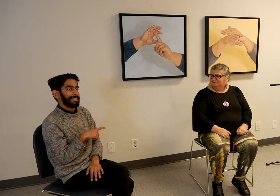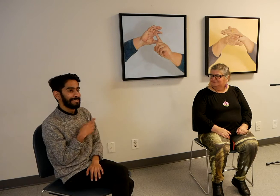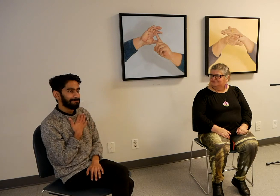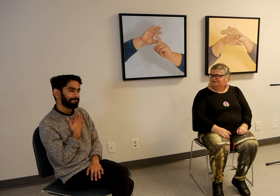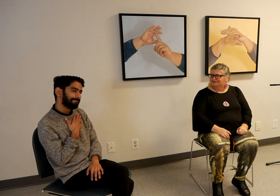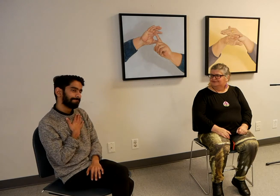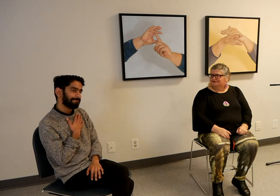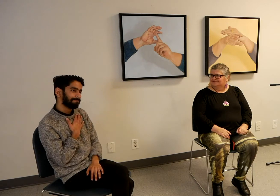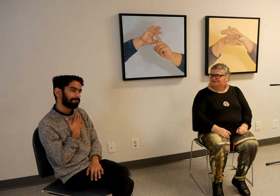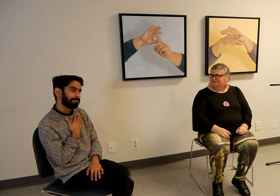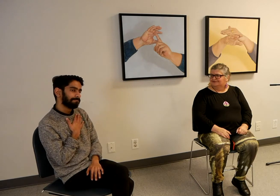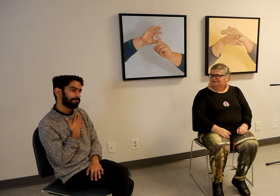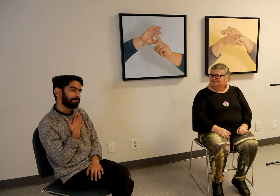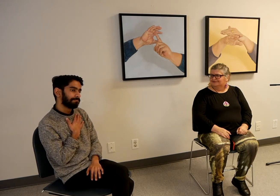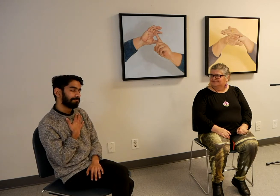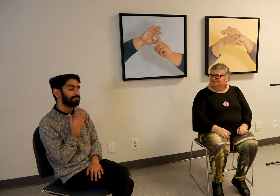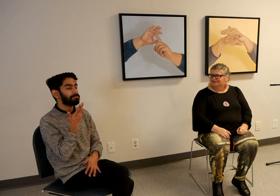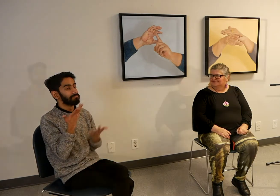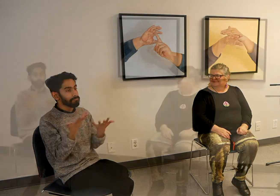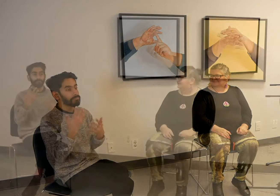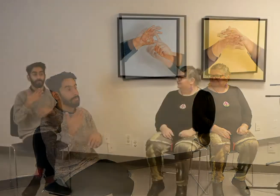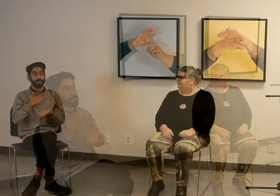That's a really great question. Hmm.